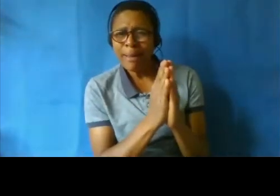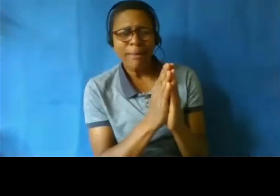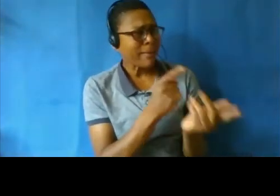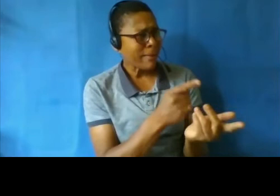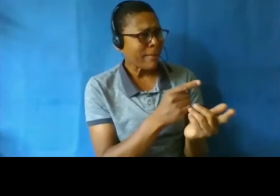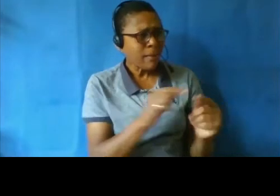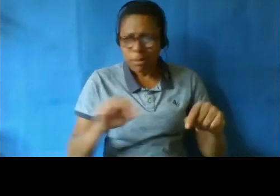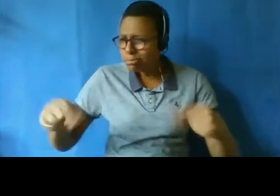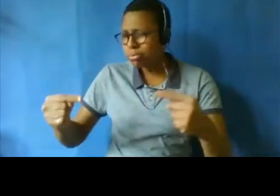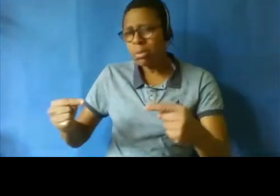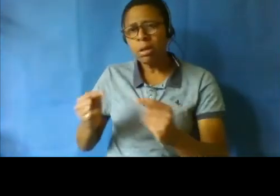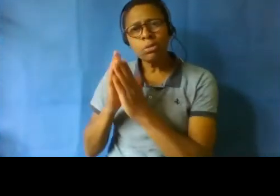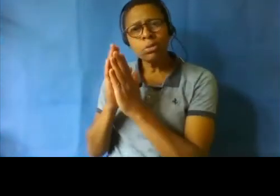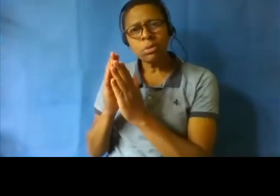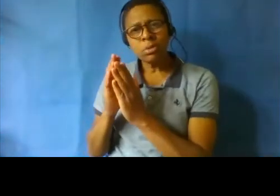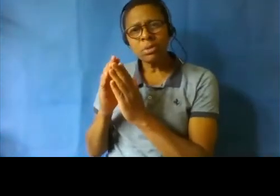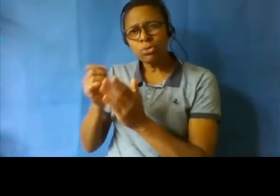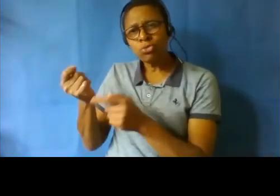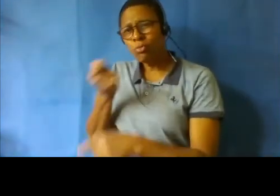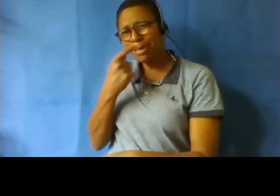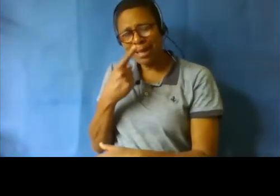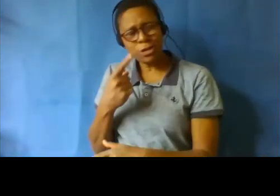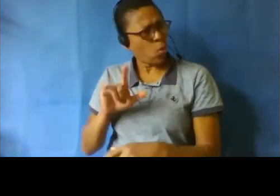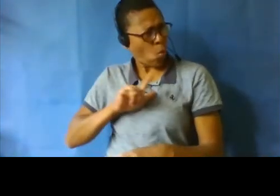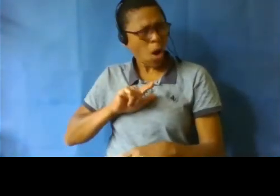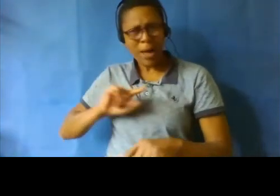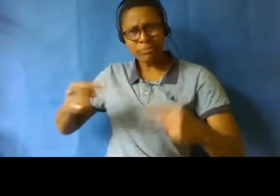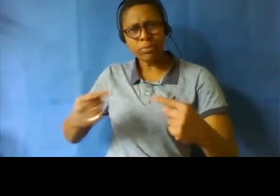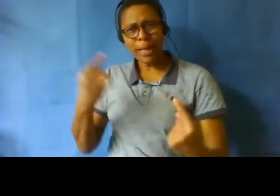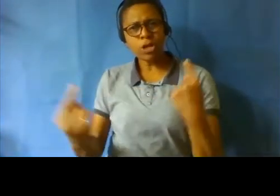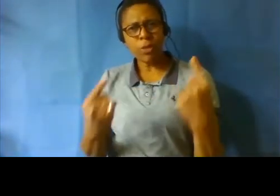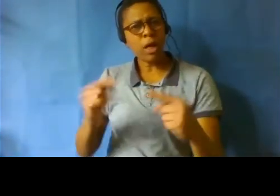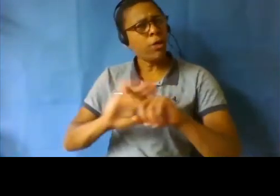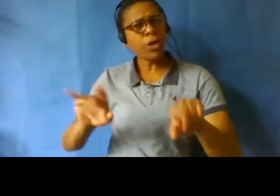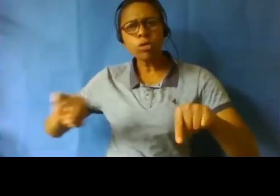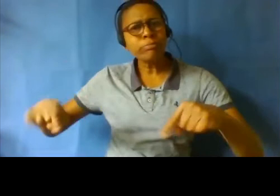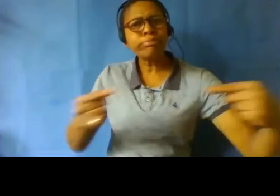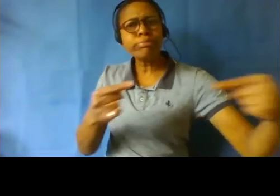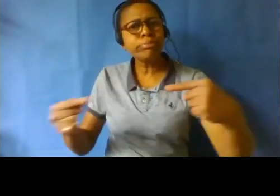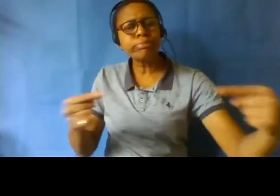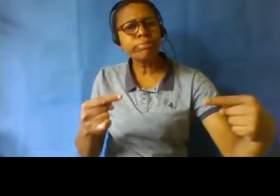why they pitted against each other we don't think that God doesn't want us to take paracetamol